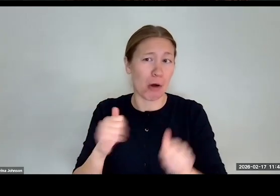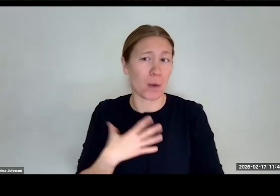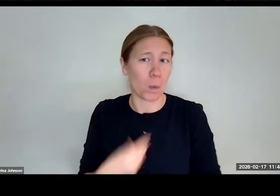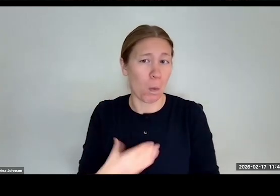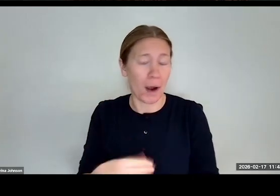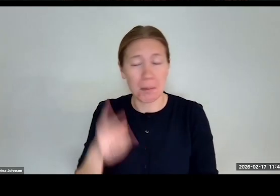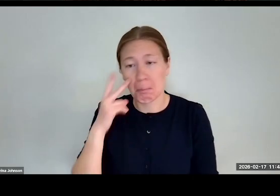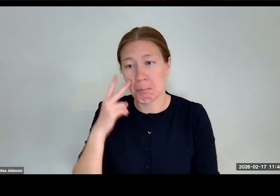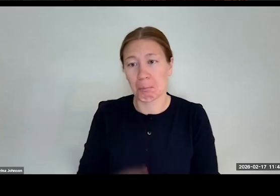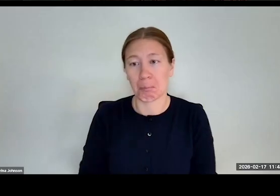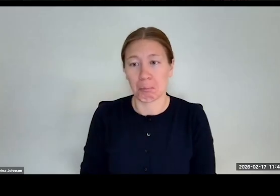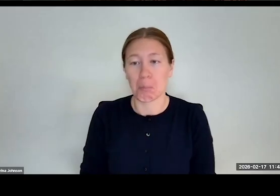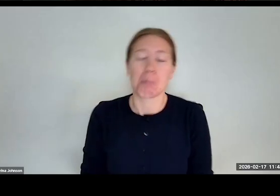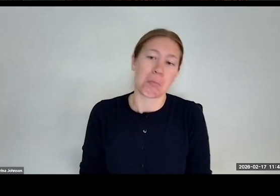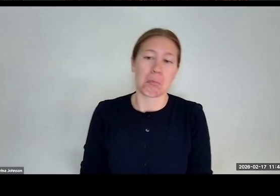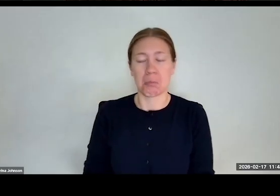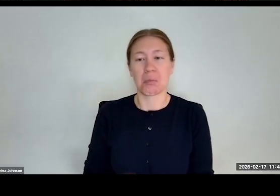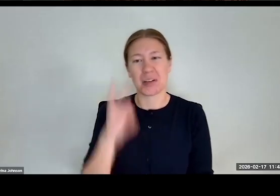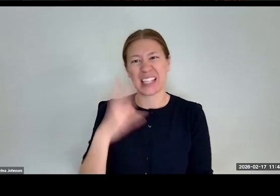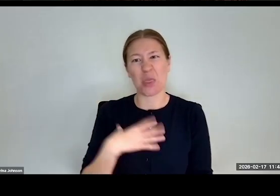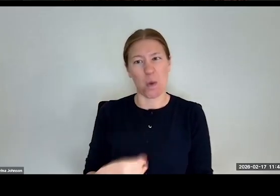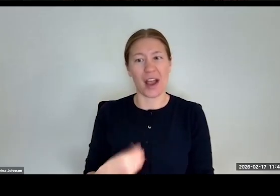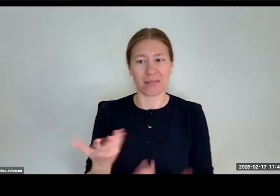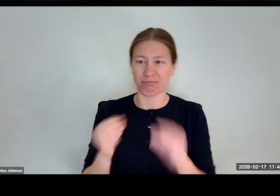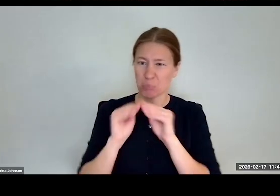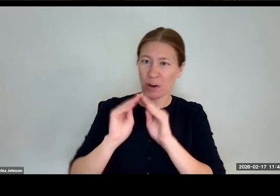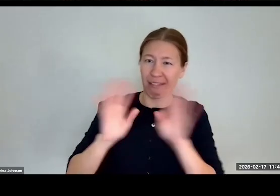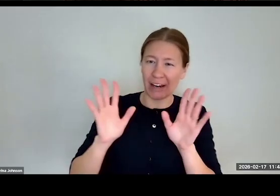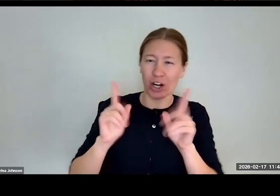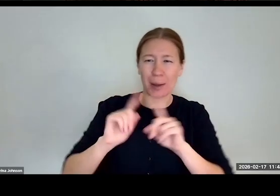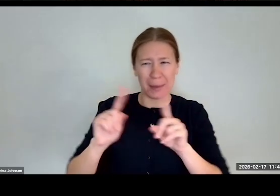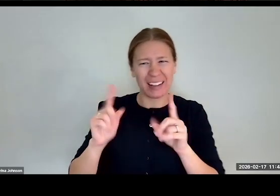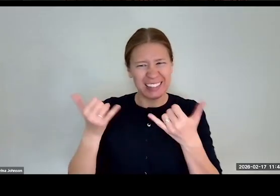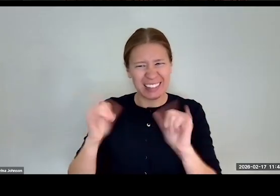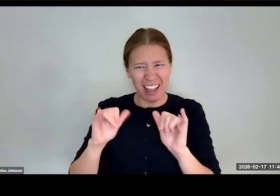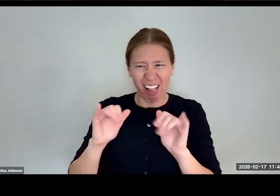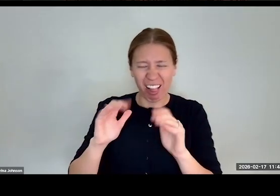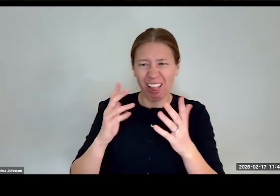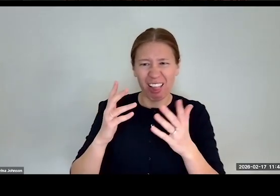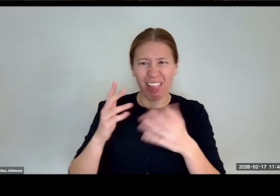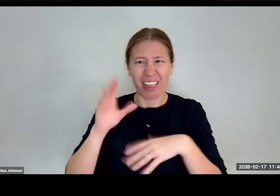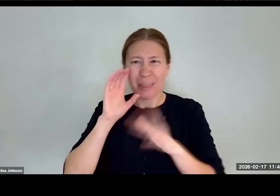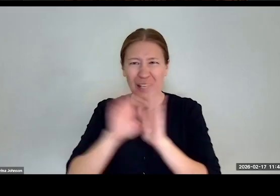and I see the white does stand out a little bit more, but there's still some light parts of this image that I'm a bit concerned about.